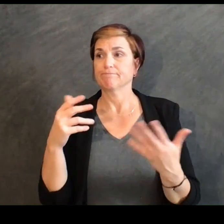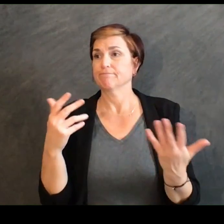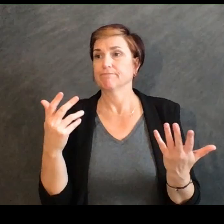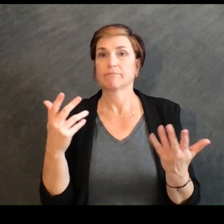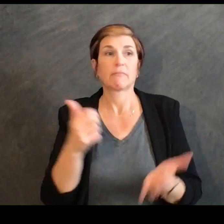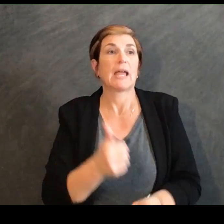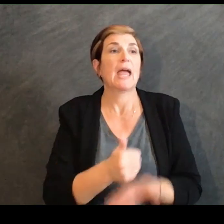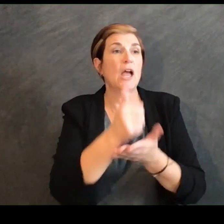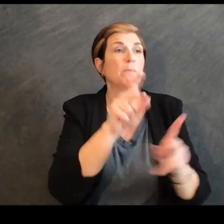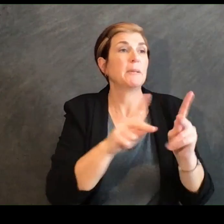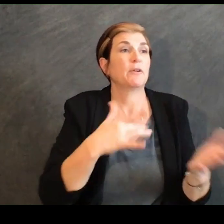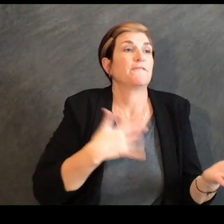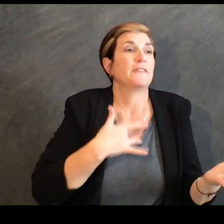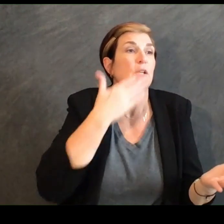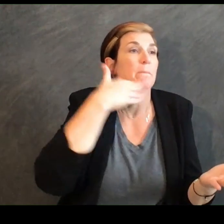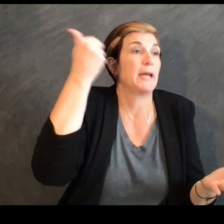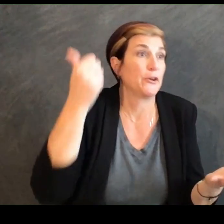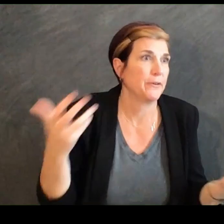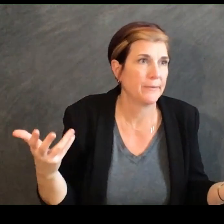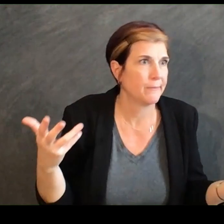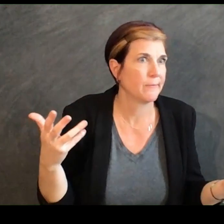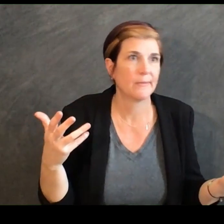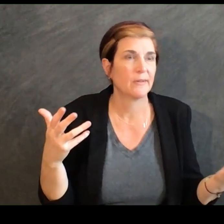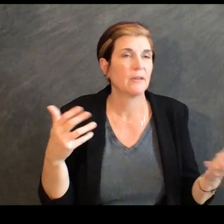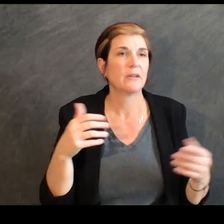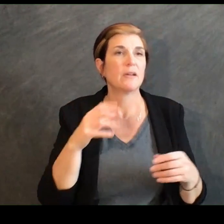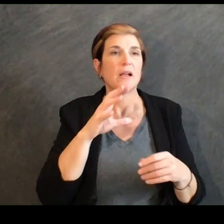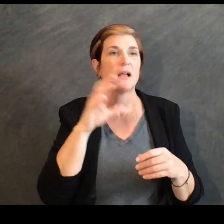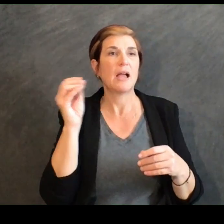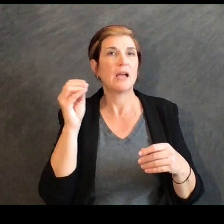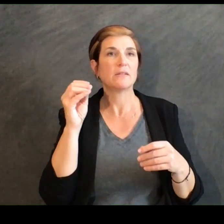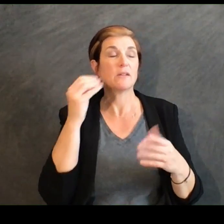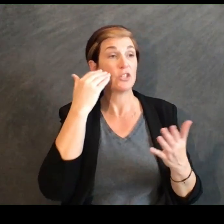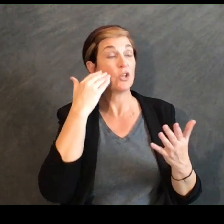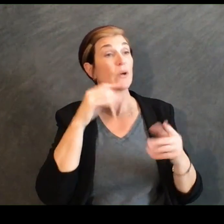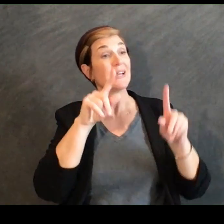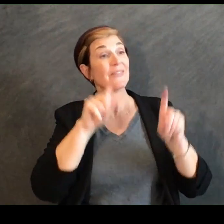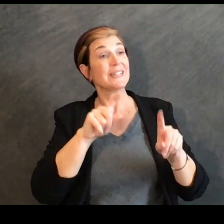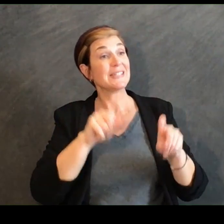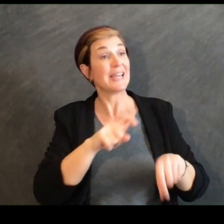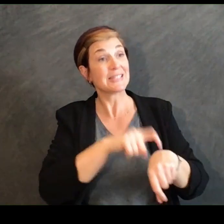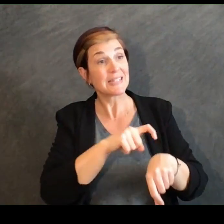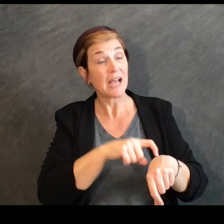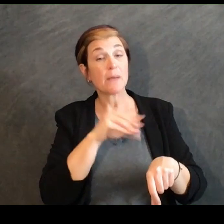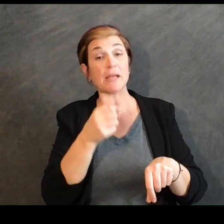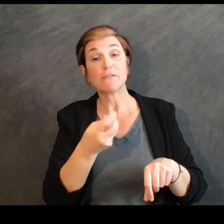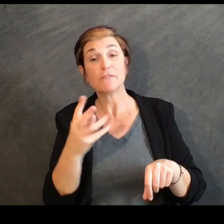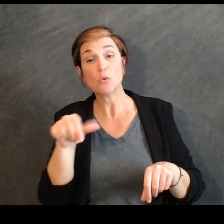ultimately a vaccine which takes a little bit longer because of the test periods and a couple of other reasons you're gonna have it very quickly